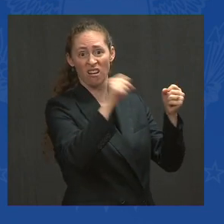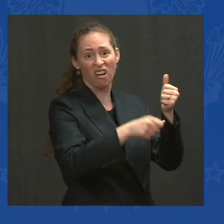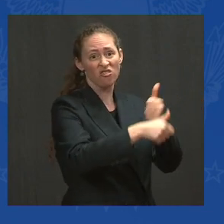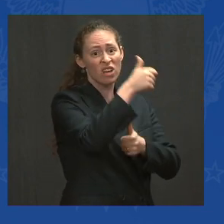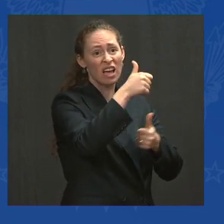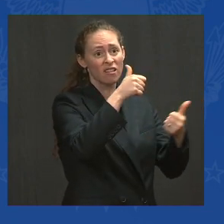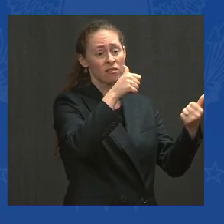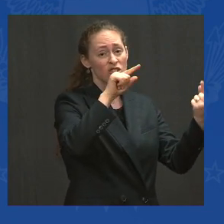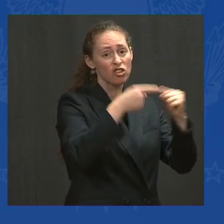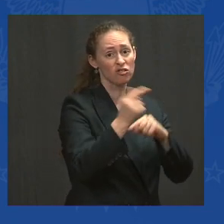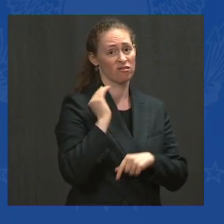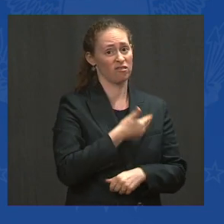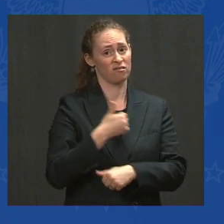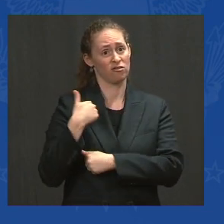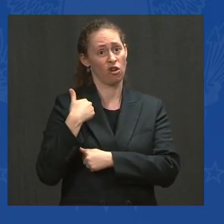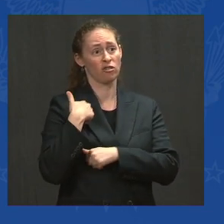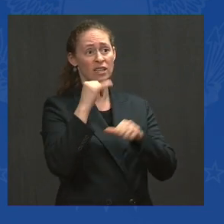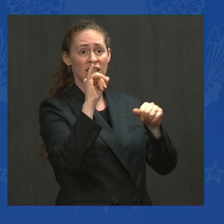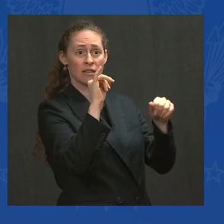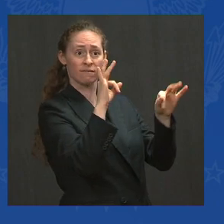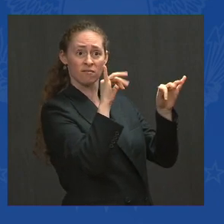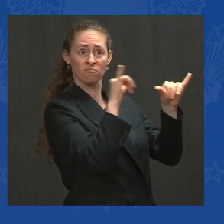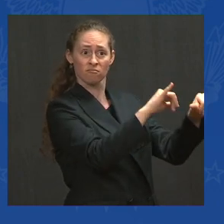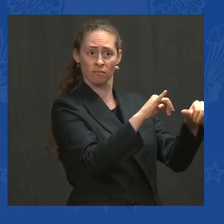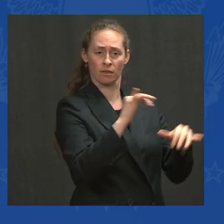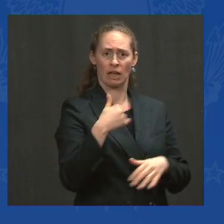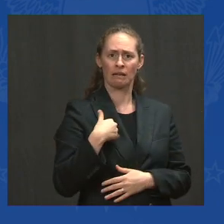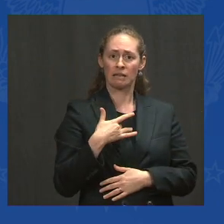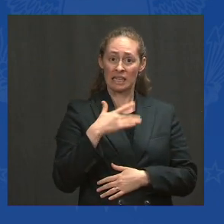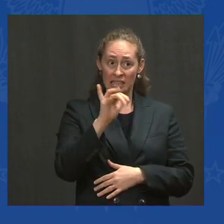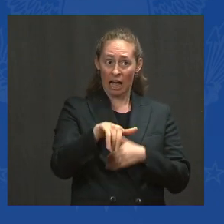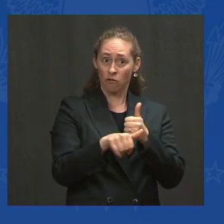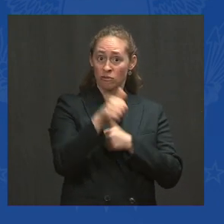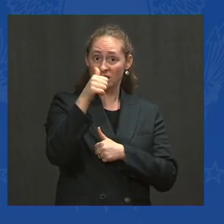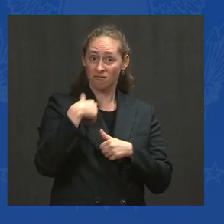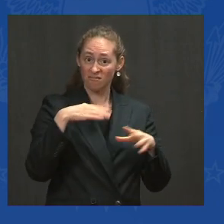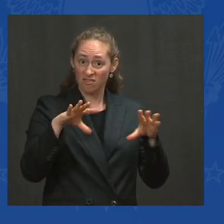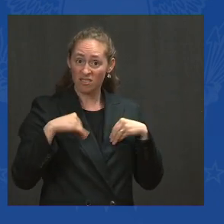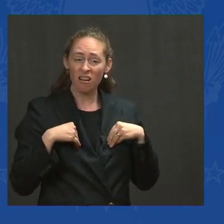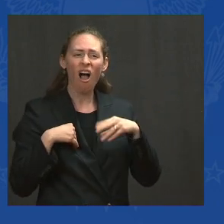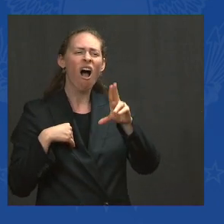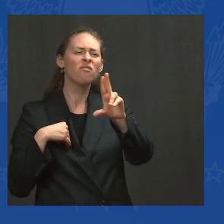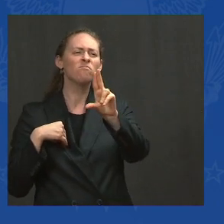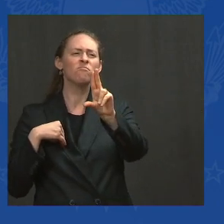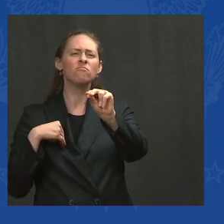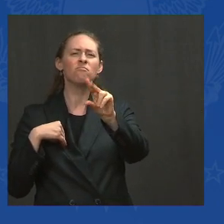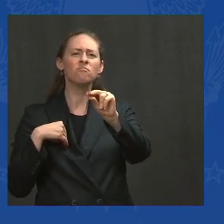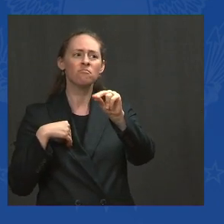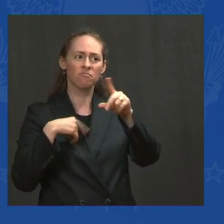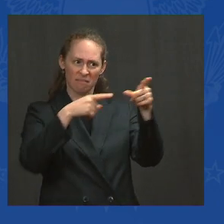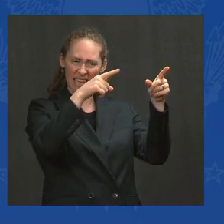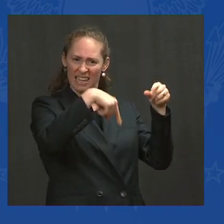To me, those risks were unacceptable. And there was never any doubt that our military